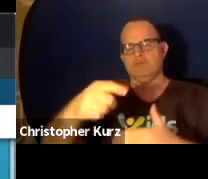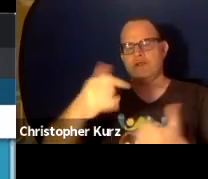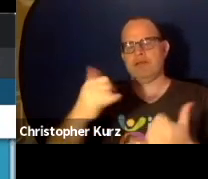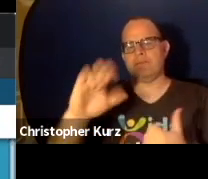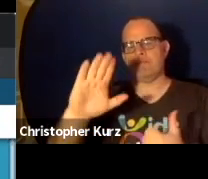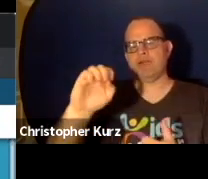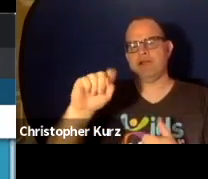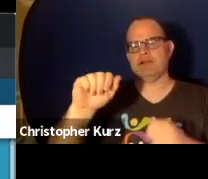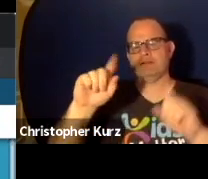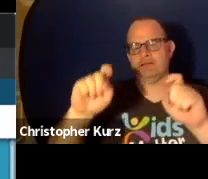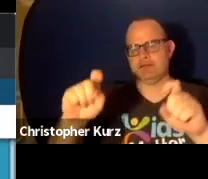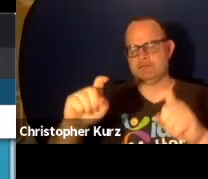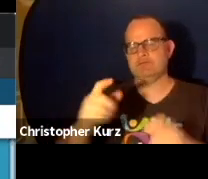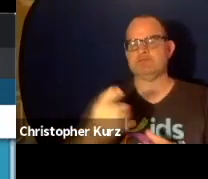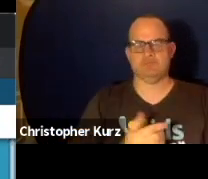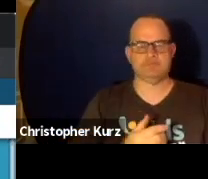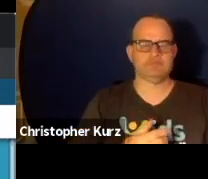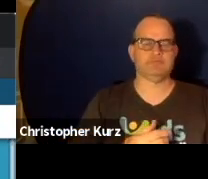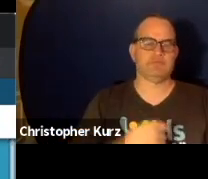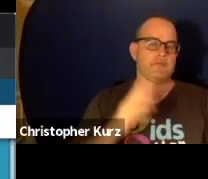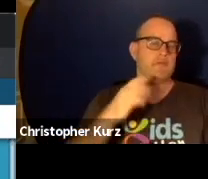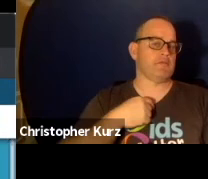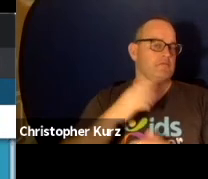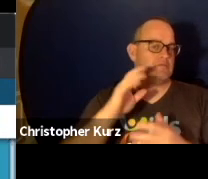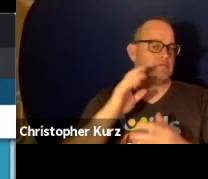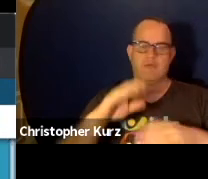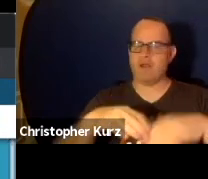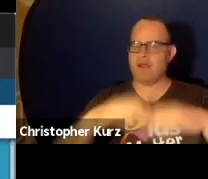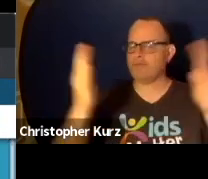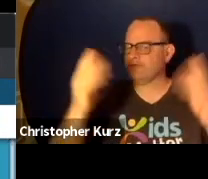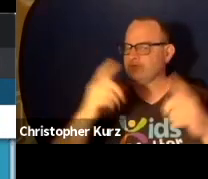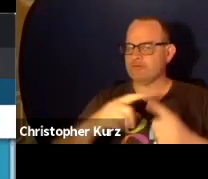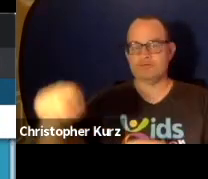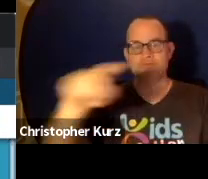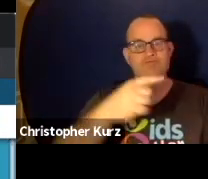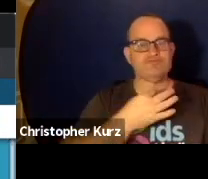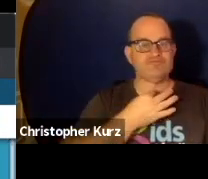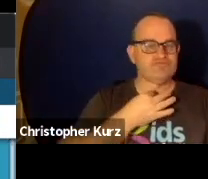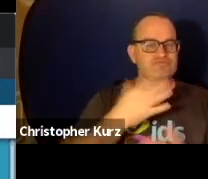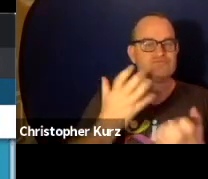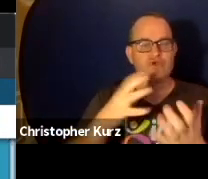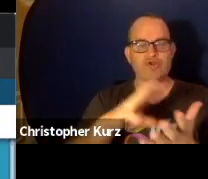For now, we're still growing and we're still in our beta test.